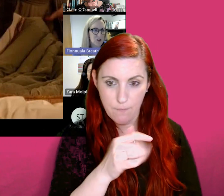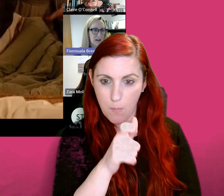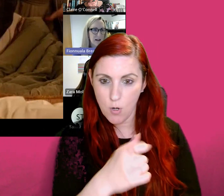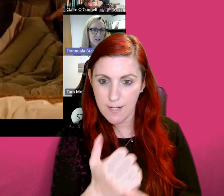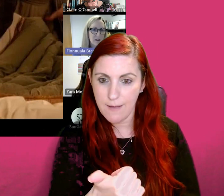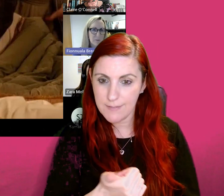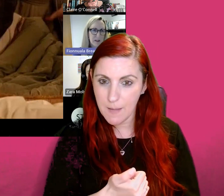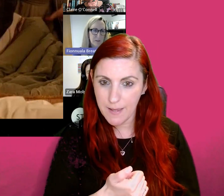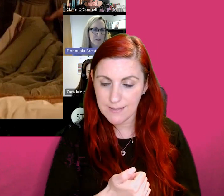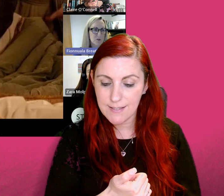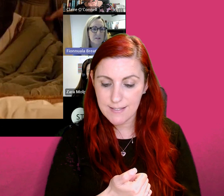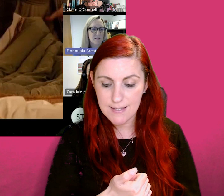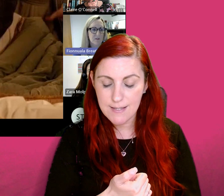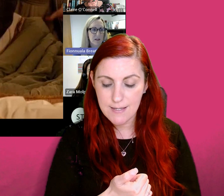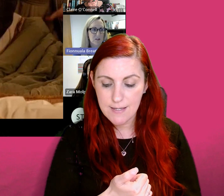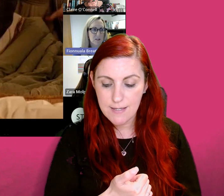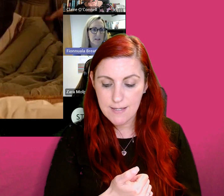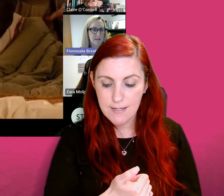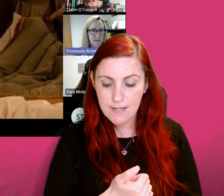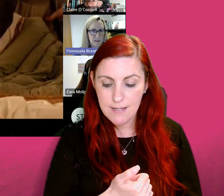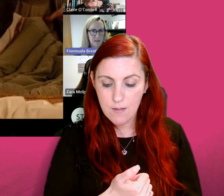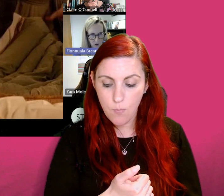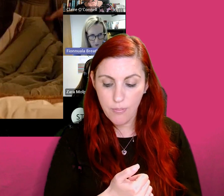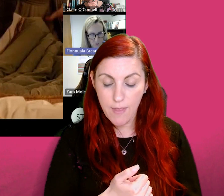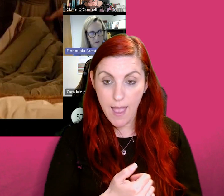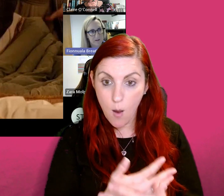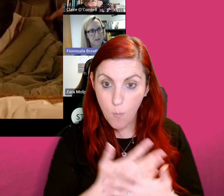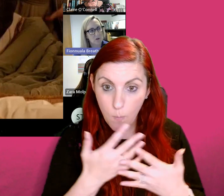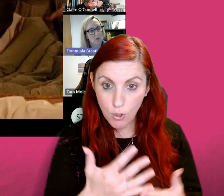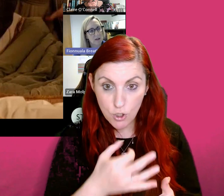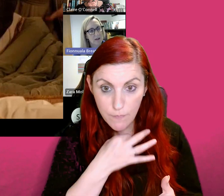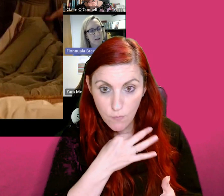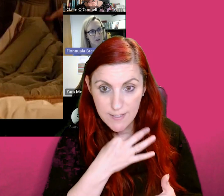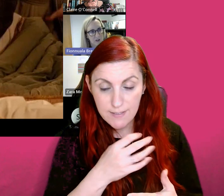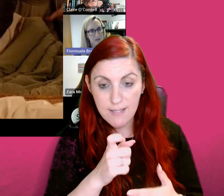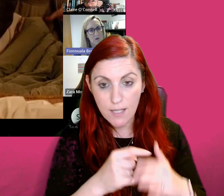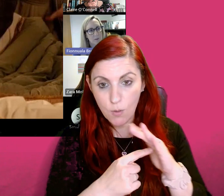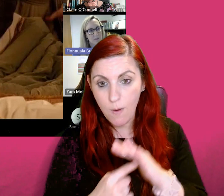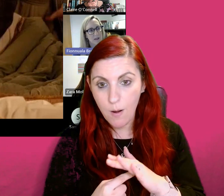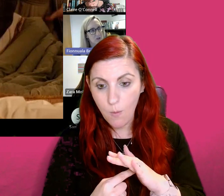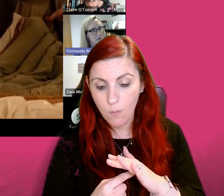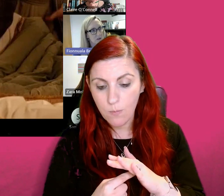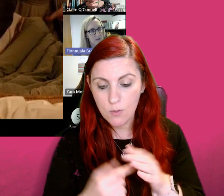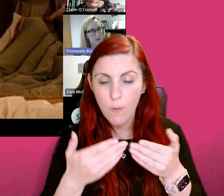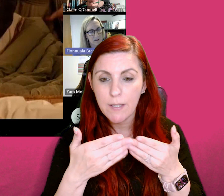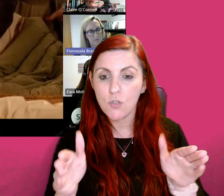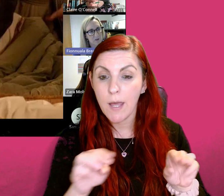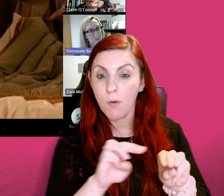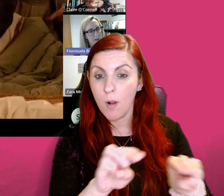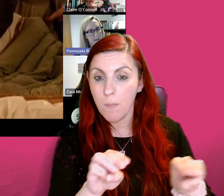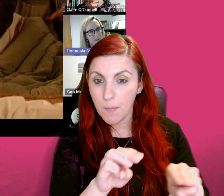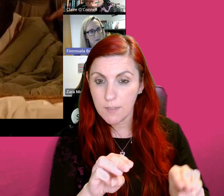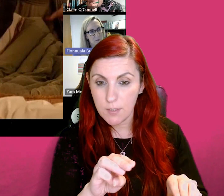and and but the absolute risk of that is low so in the general population in in a first pregnancy